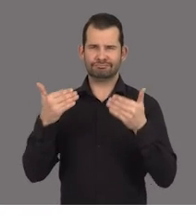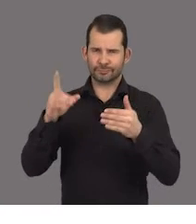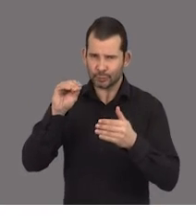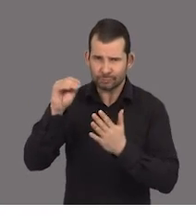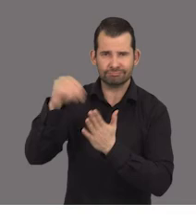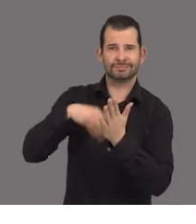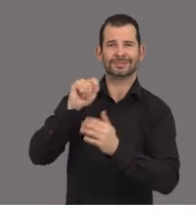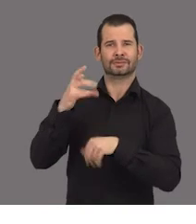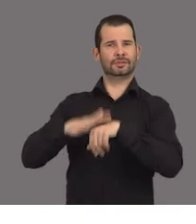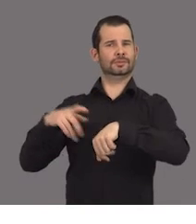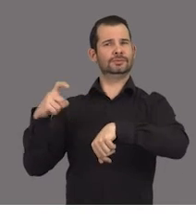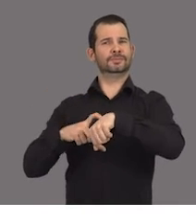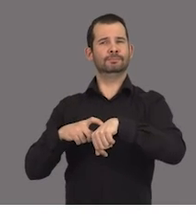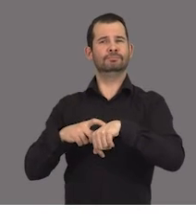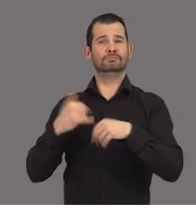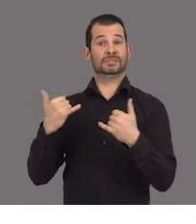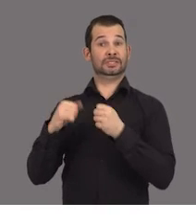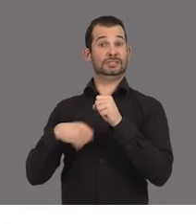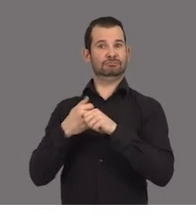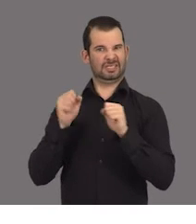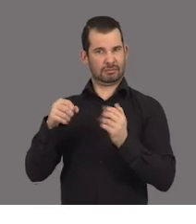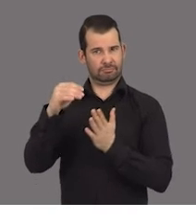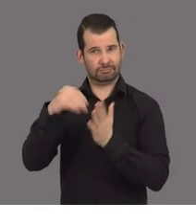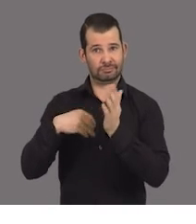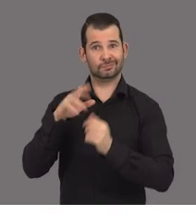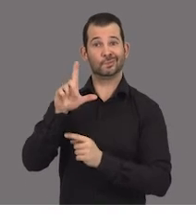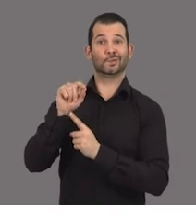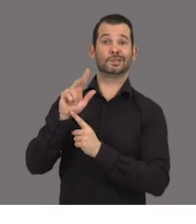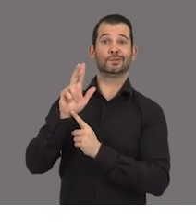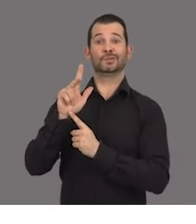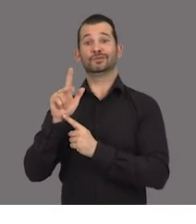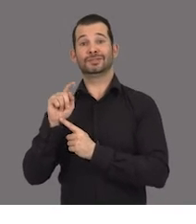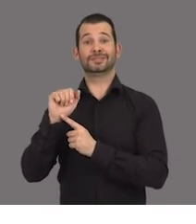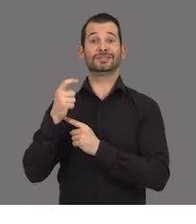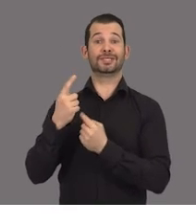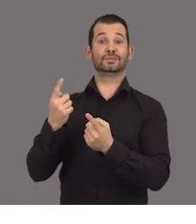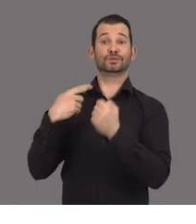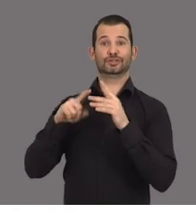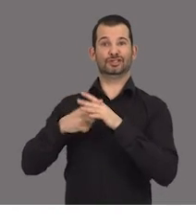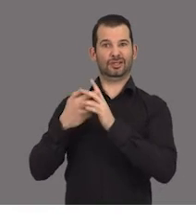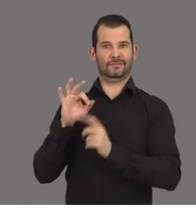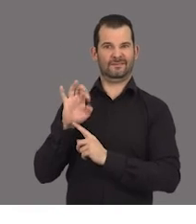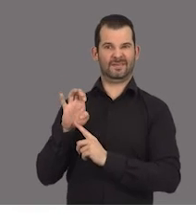This year, you can file your 2023 tax return starting on February 19.